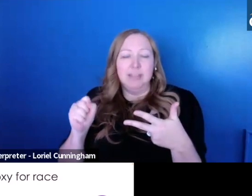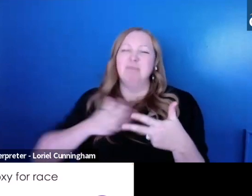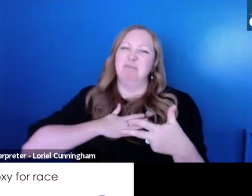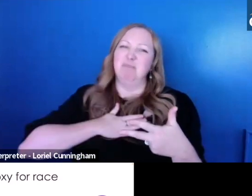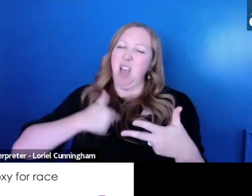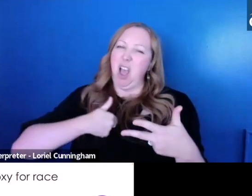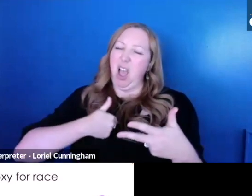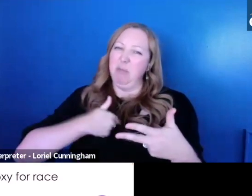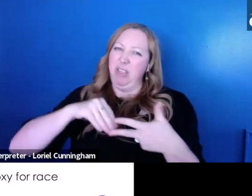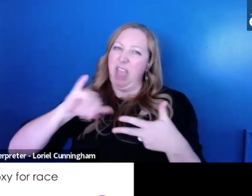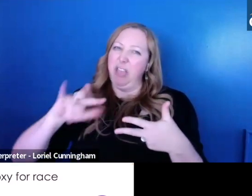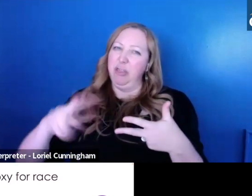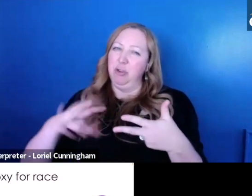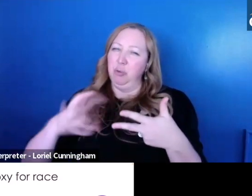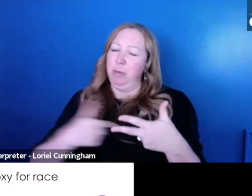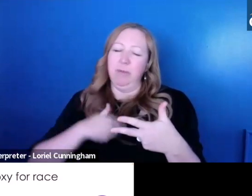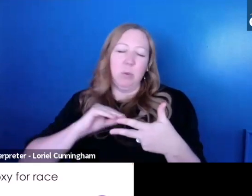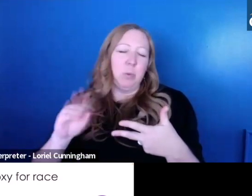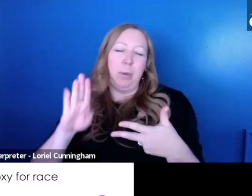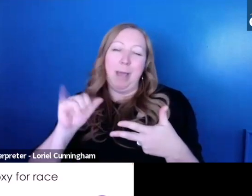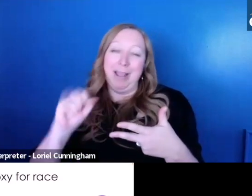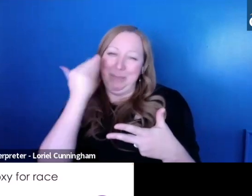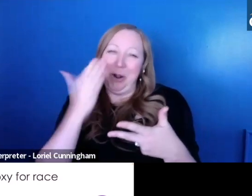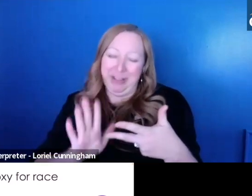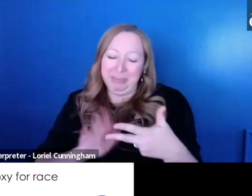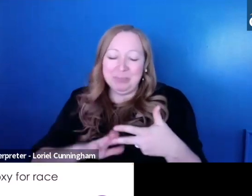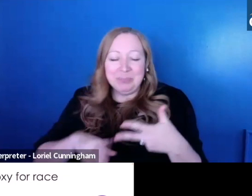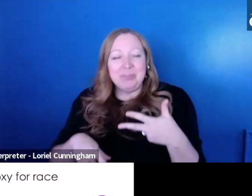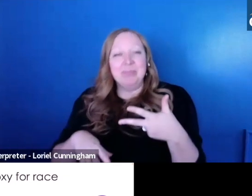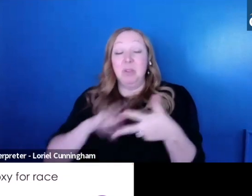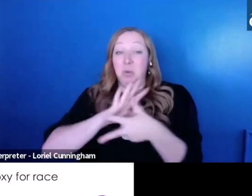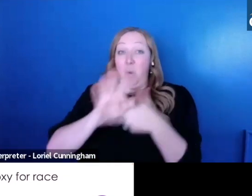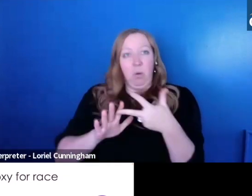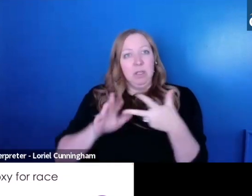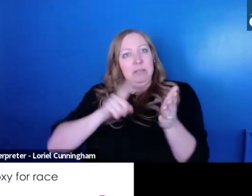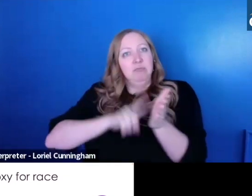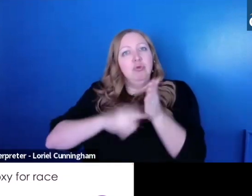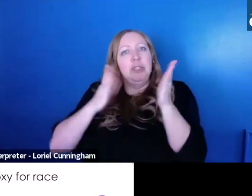bias apparently. The third group has no bias. But what this makes us think about, or at least what it makes me